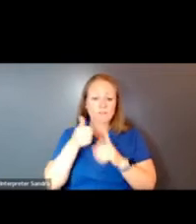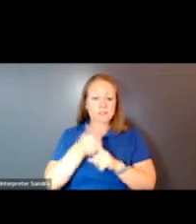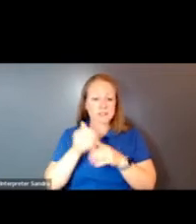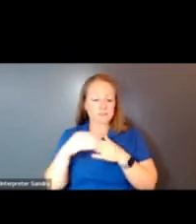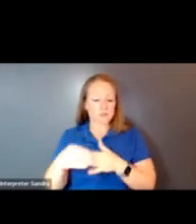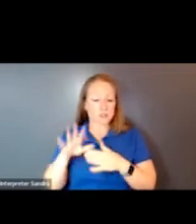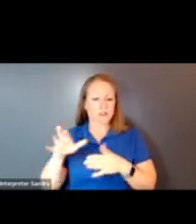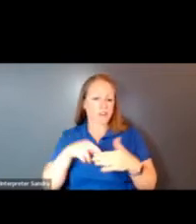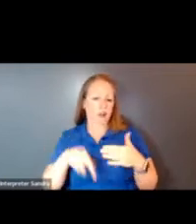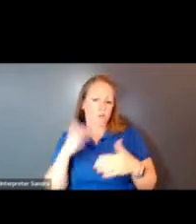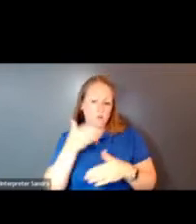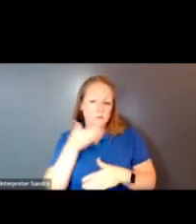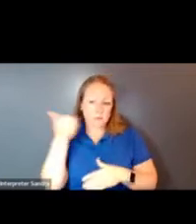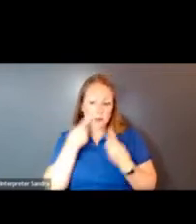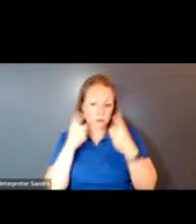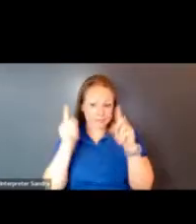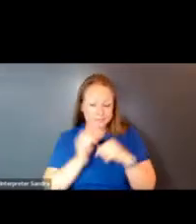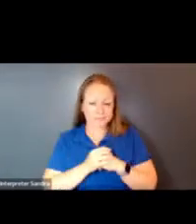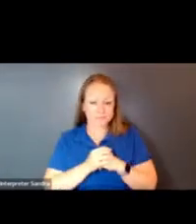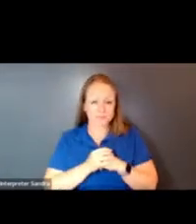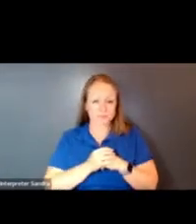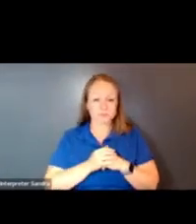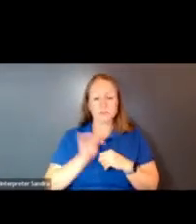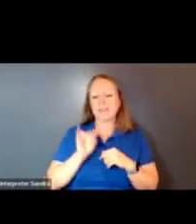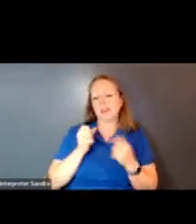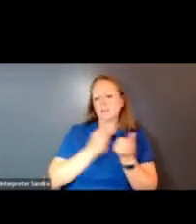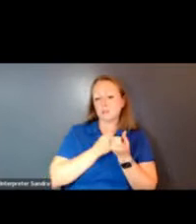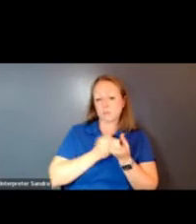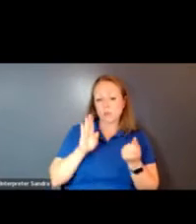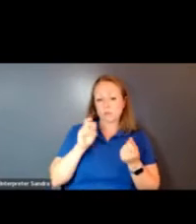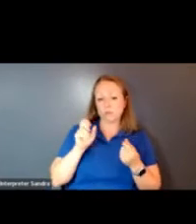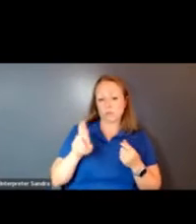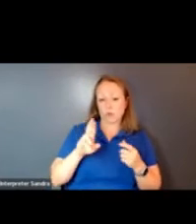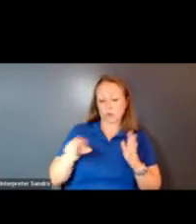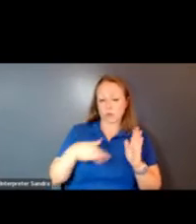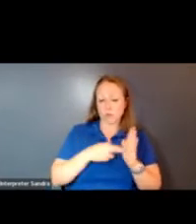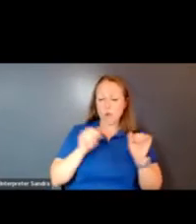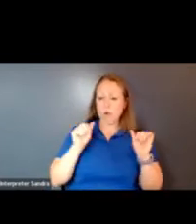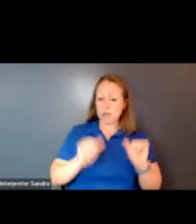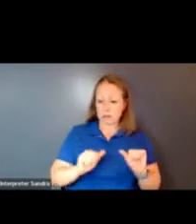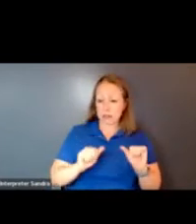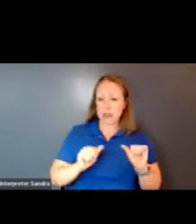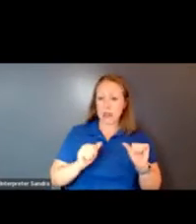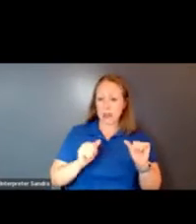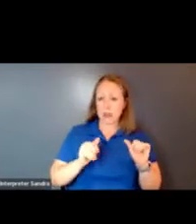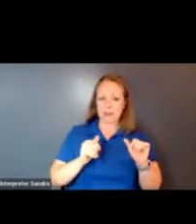can be fulfilled. The support broker rule itself can be fulfilled by a person living with a disability in